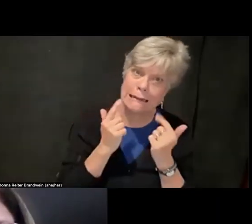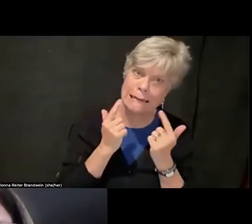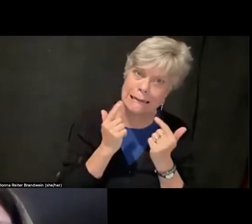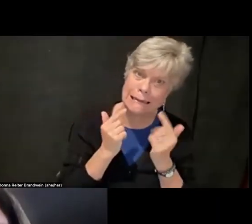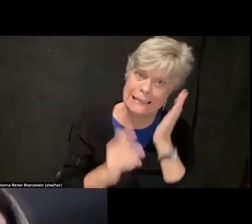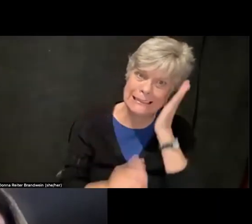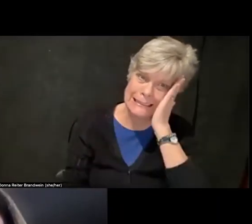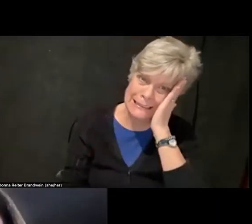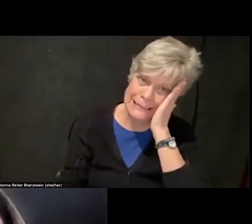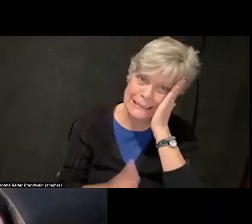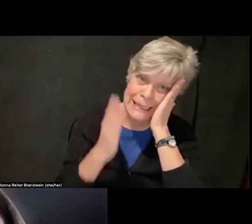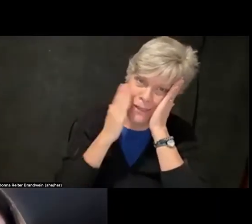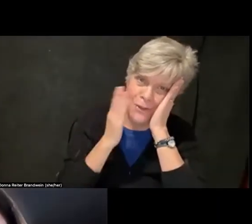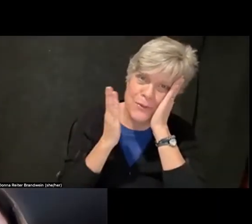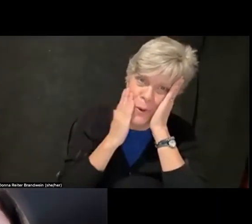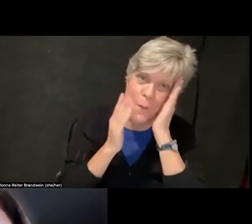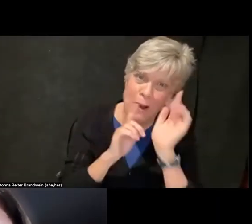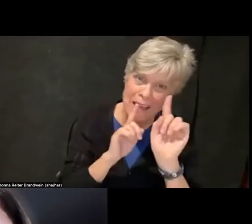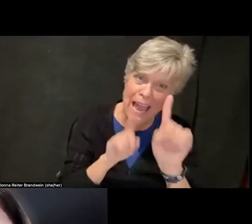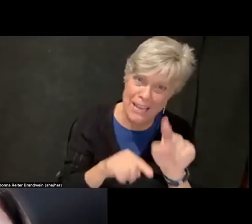I think you know my answer, we've talked